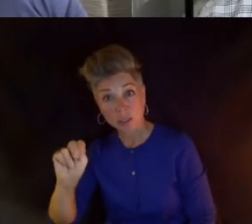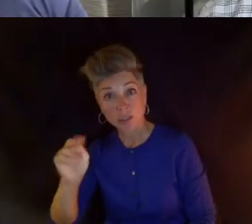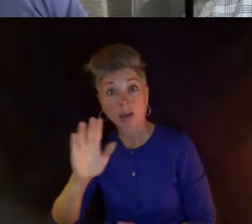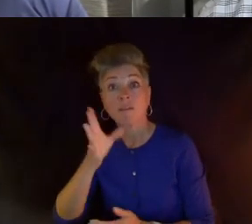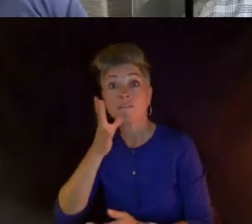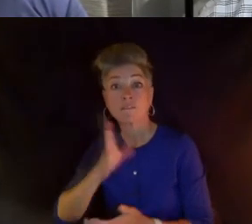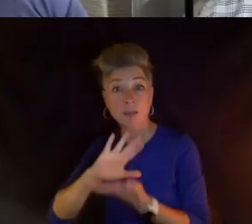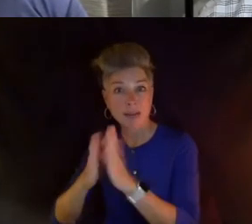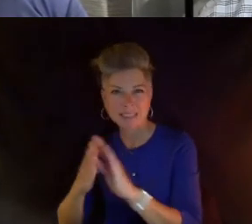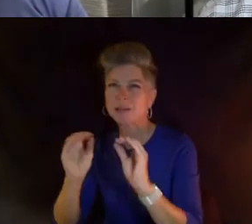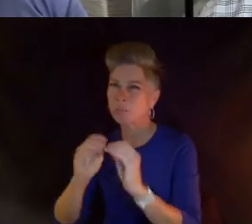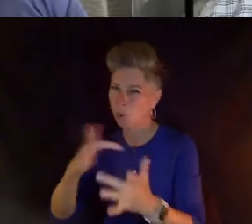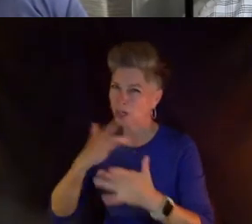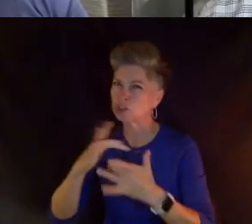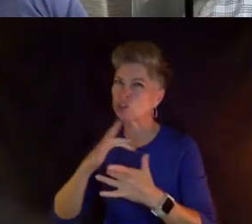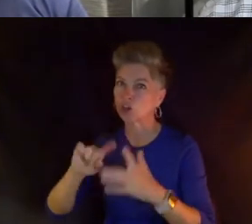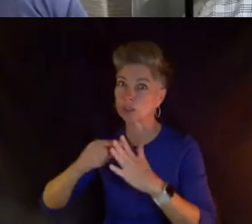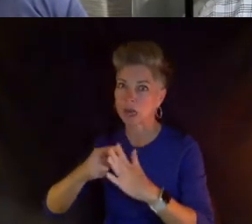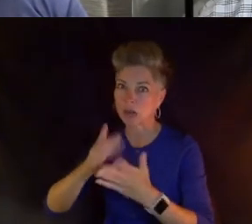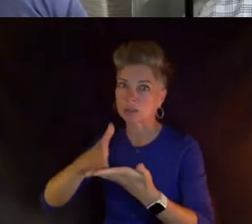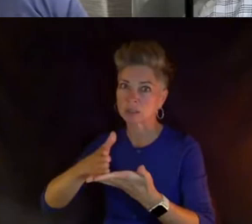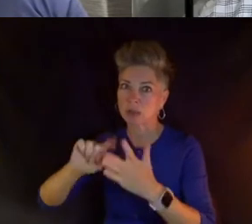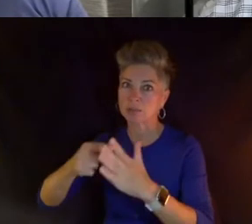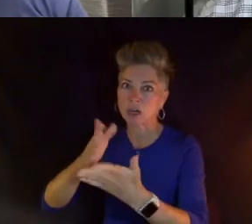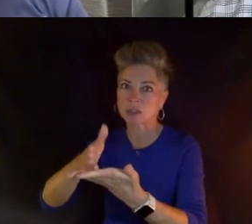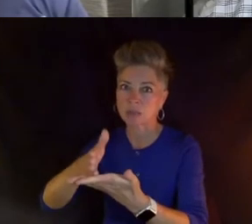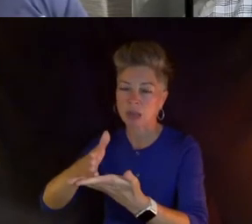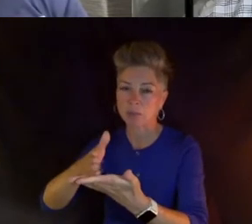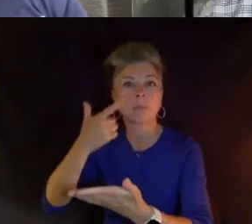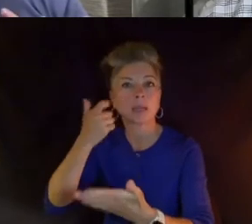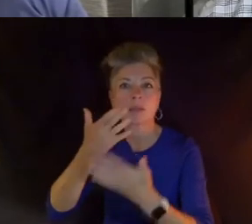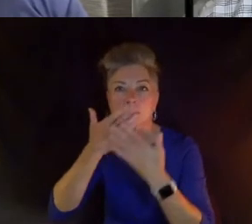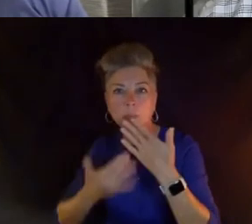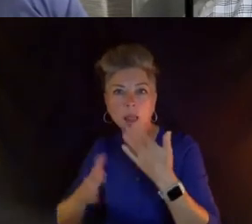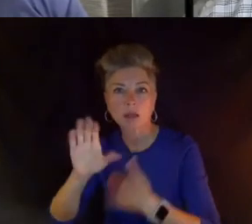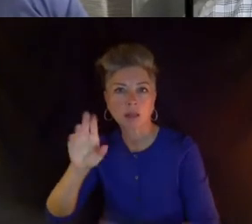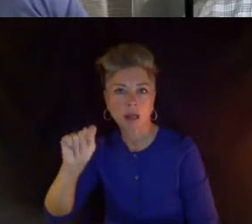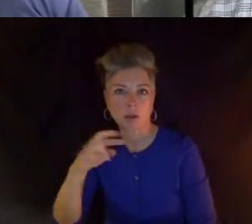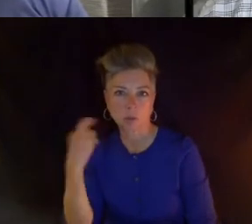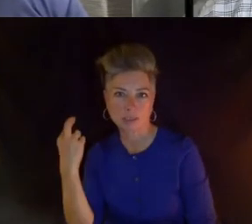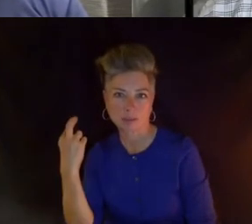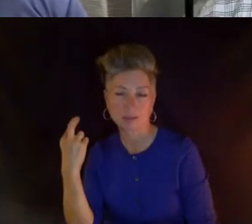start and stop estrogen because of the blood clot risk. So have that conversation with your provider